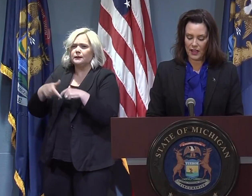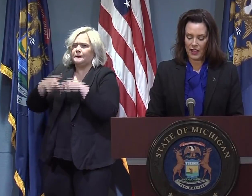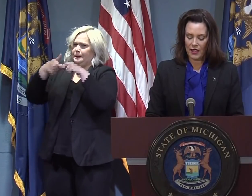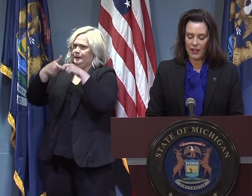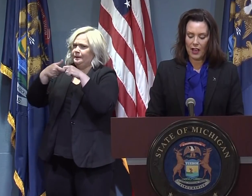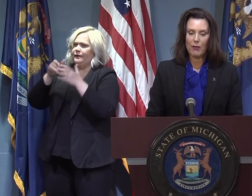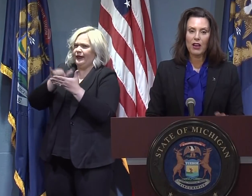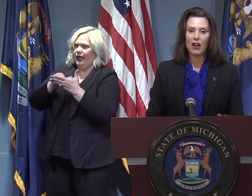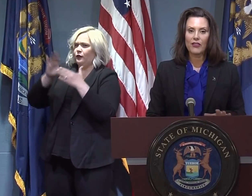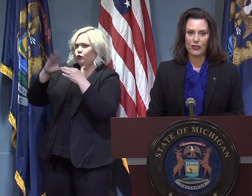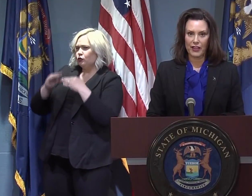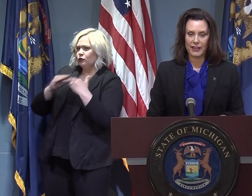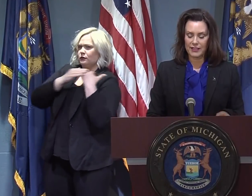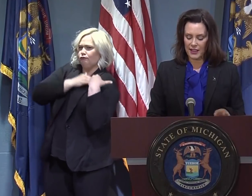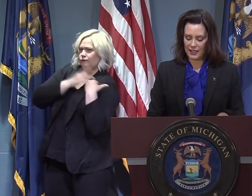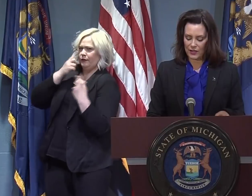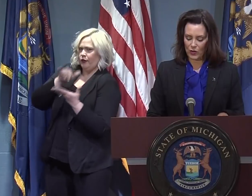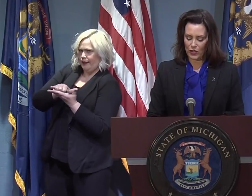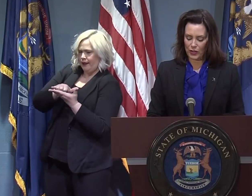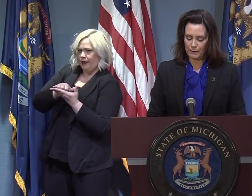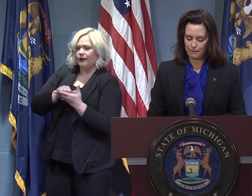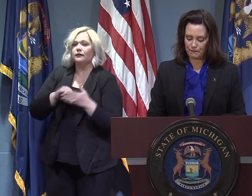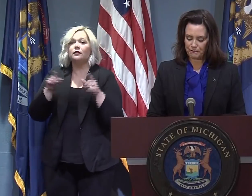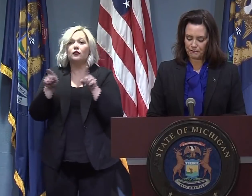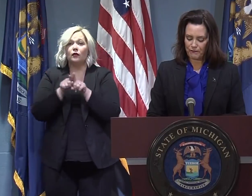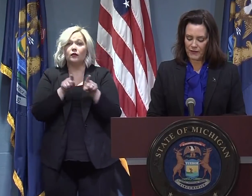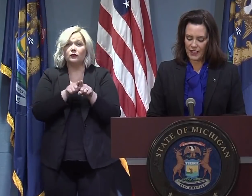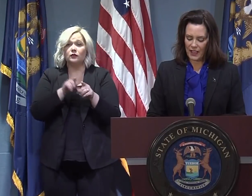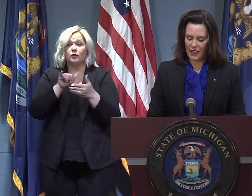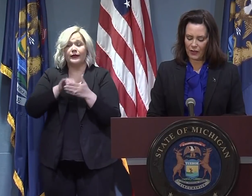FOR CERTAIN LICENSING REQUIREMENTS AND REGULATIONS FOR